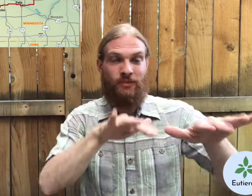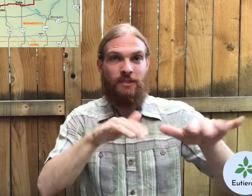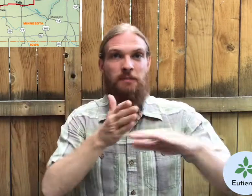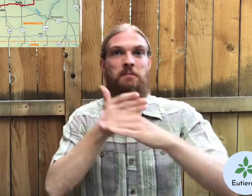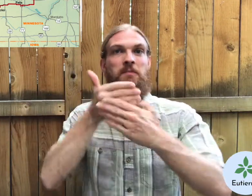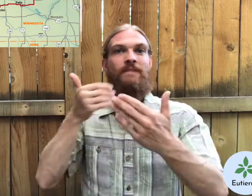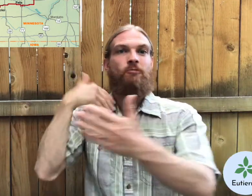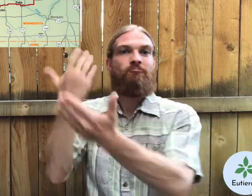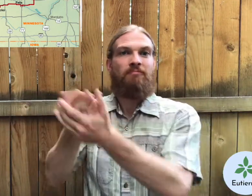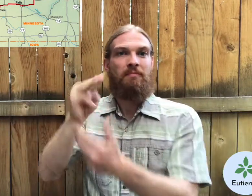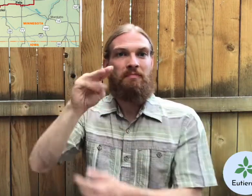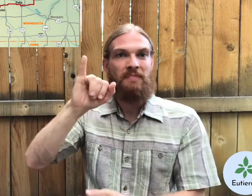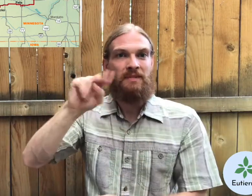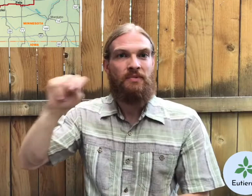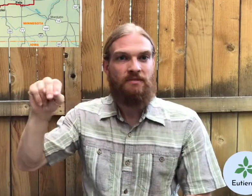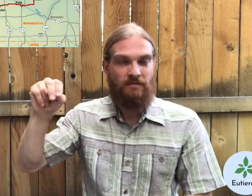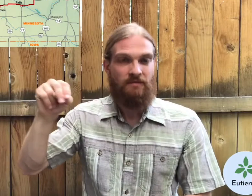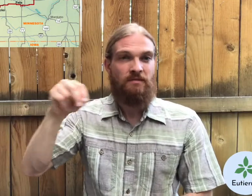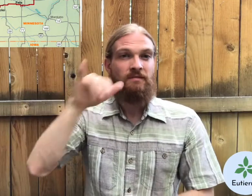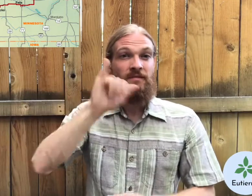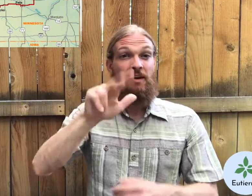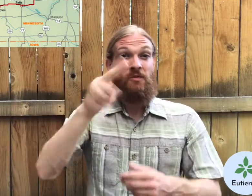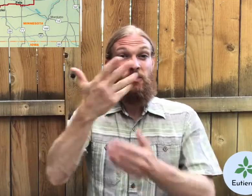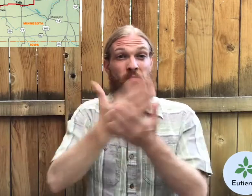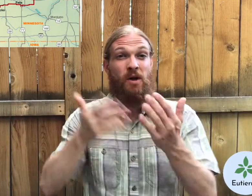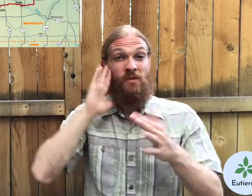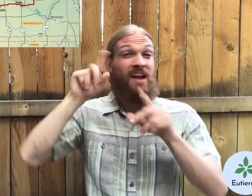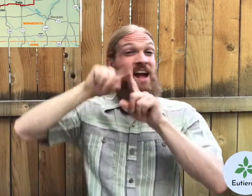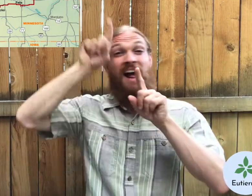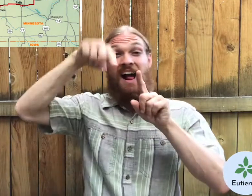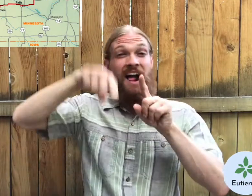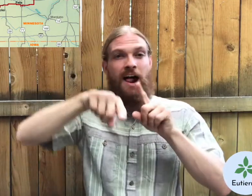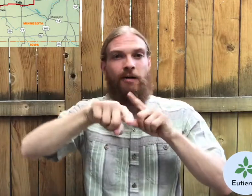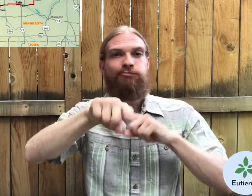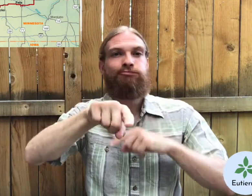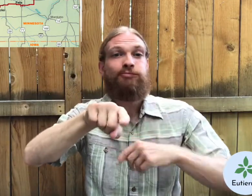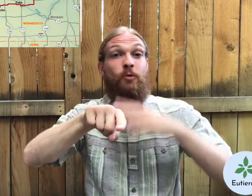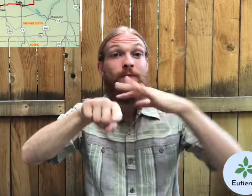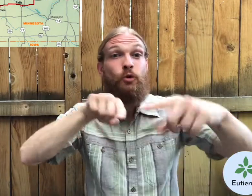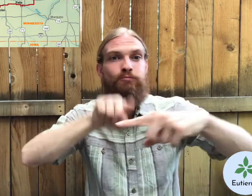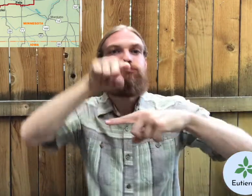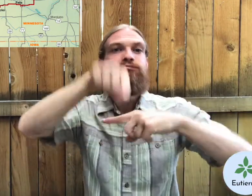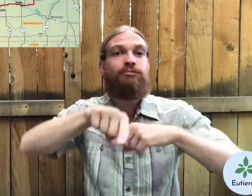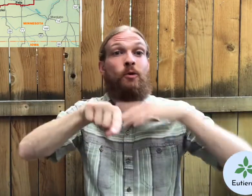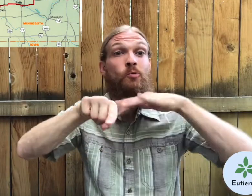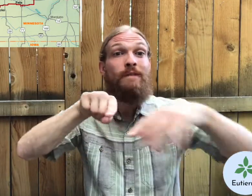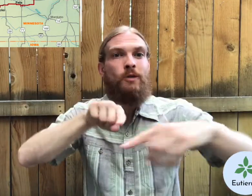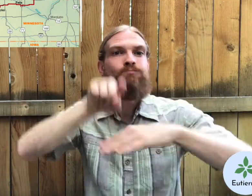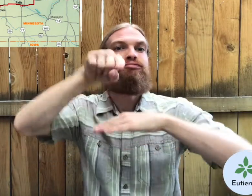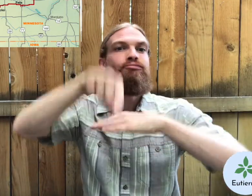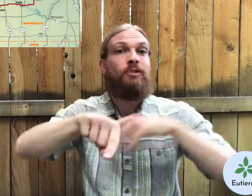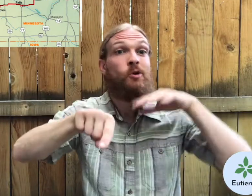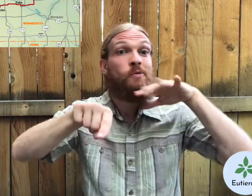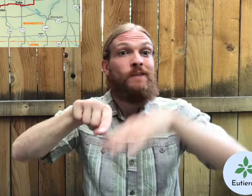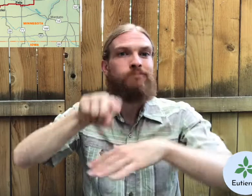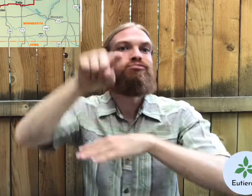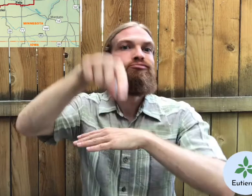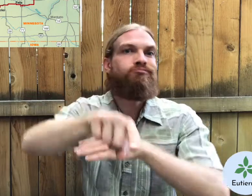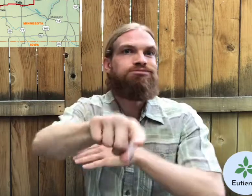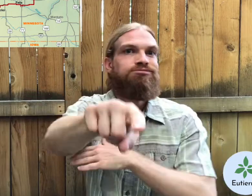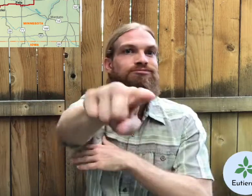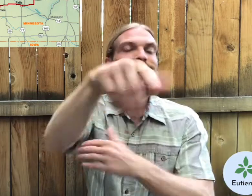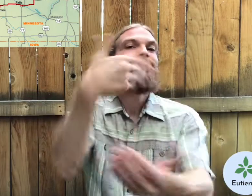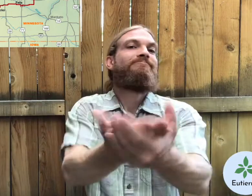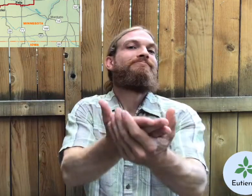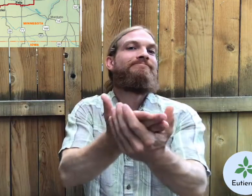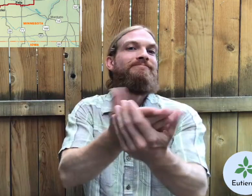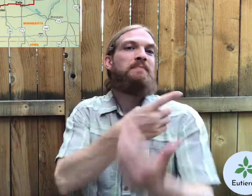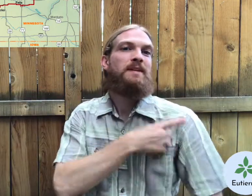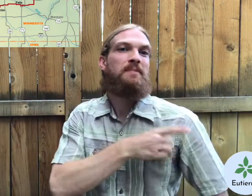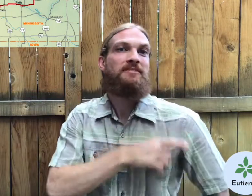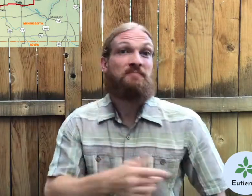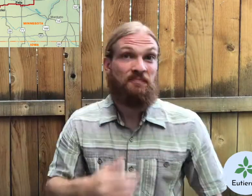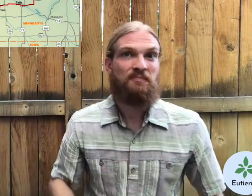before reaching Minneapolis. It’s a wonderfully serene cap to the route, traversing major rivers.